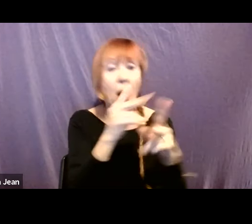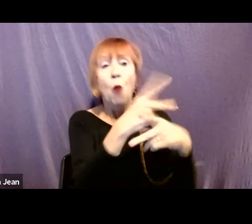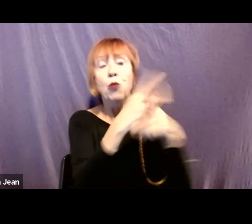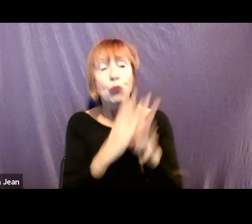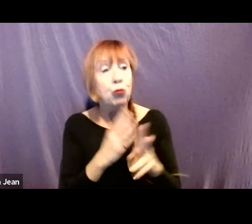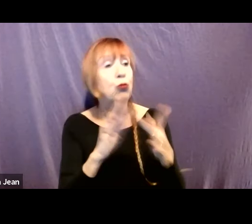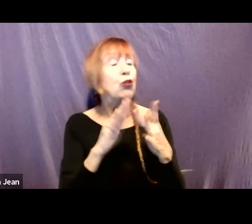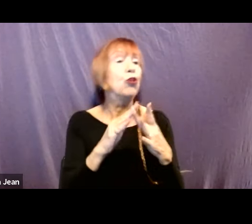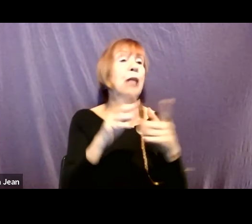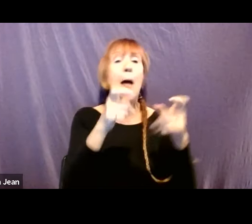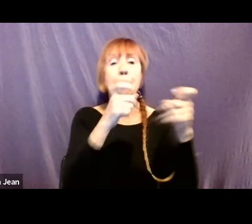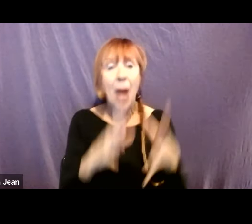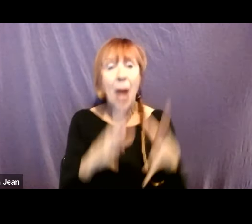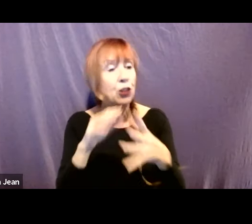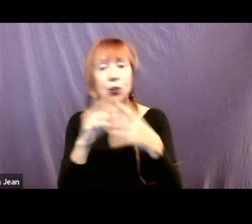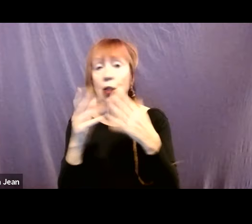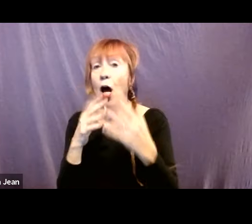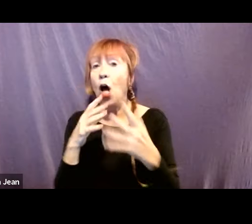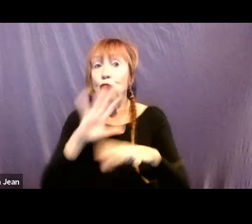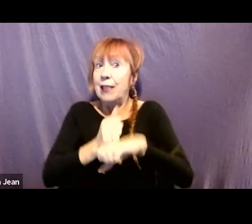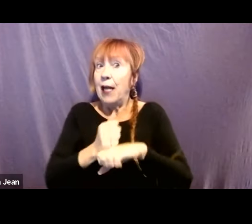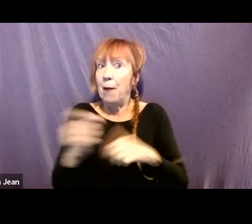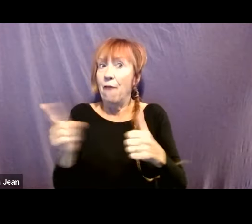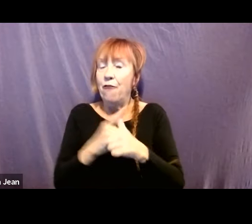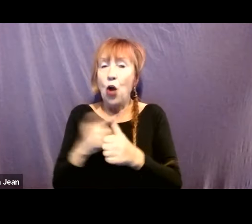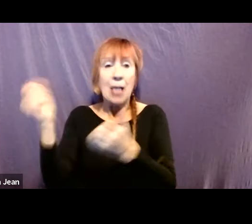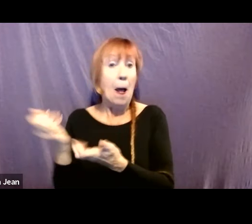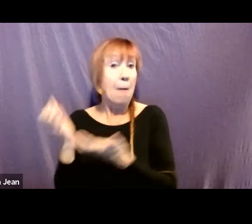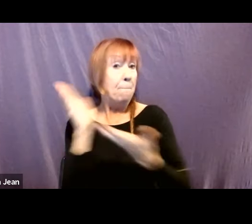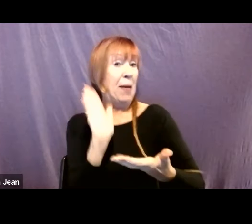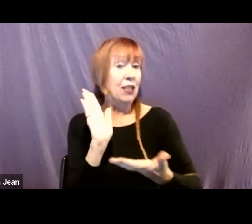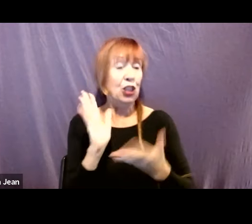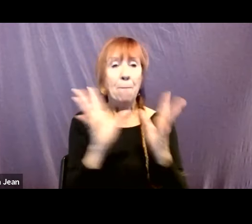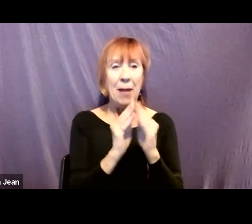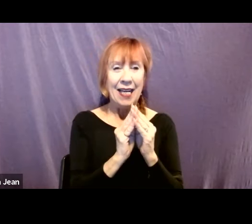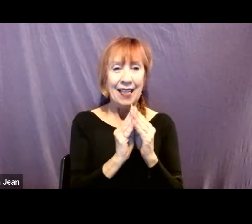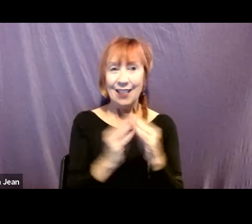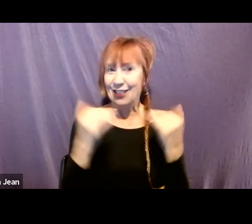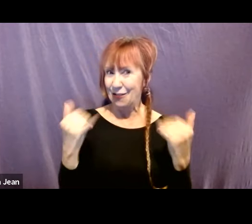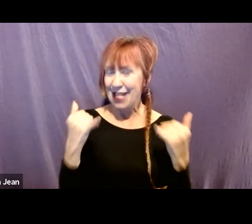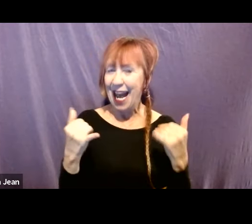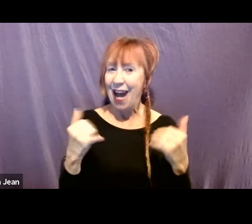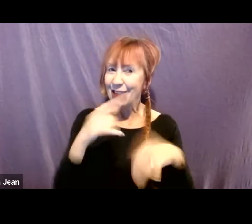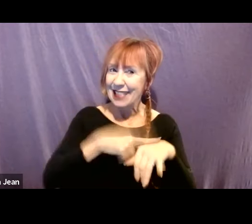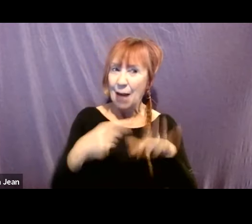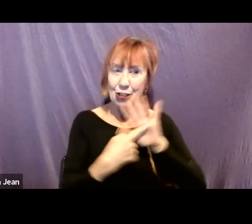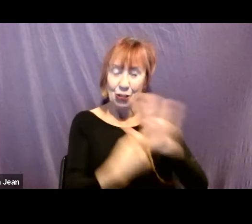to get your first pitch meeting, so it's time to show your work. A good pitch is more than sitting down with an executive,